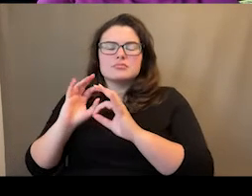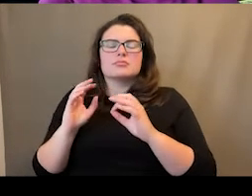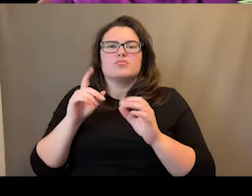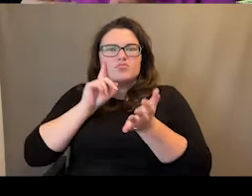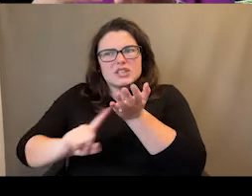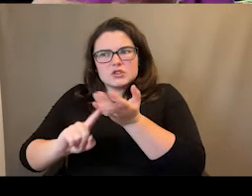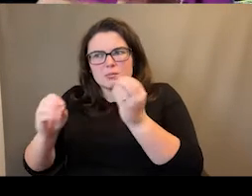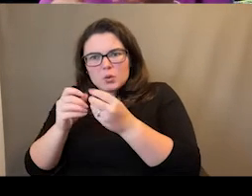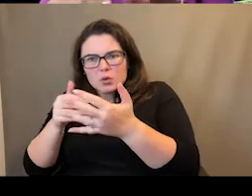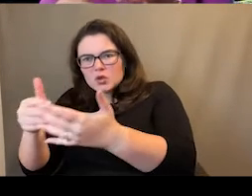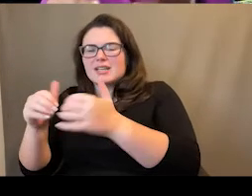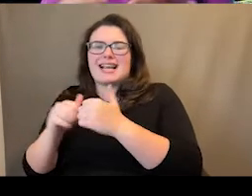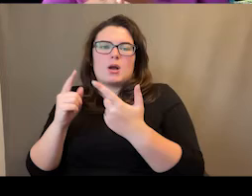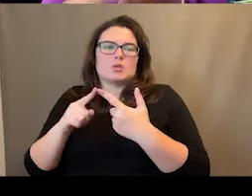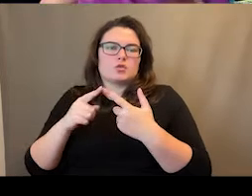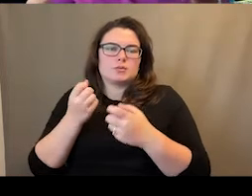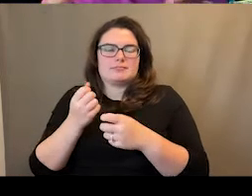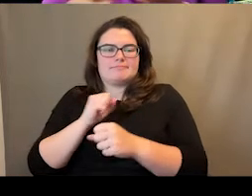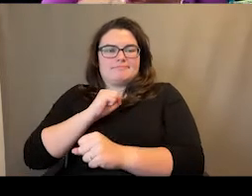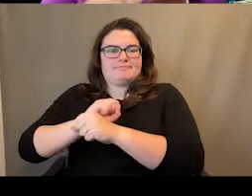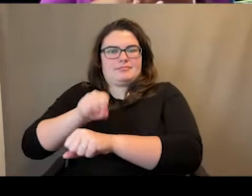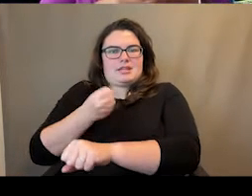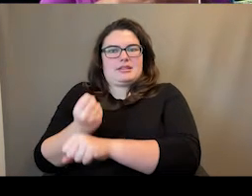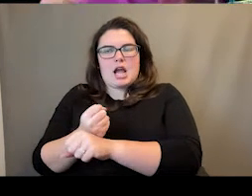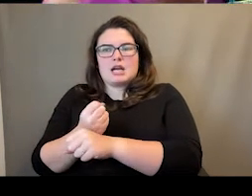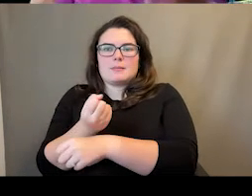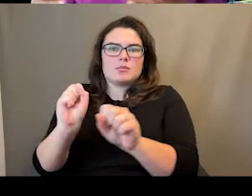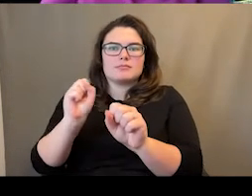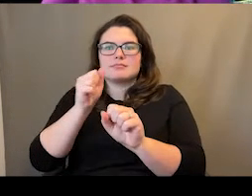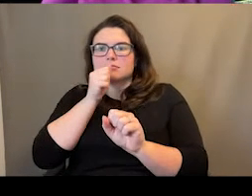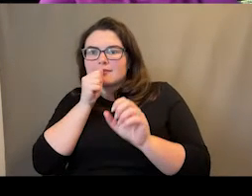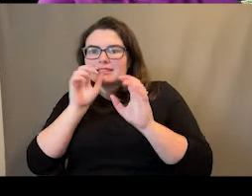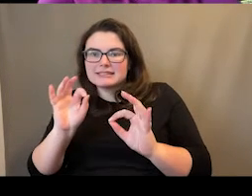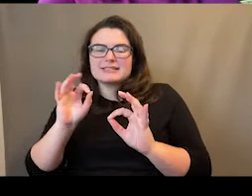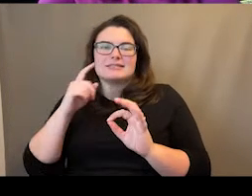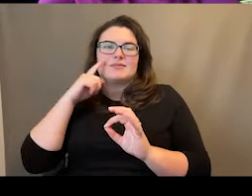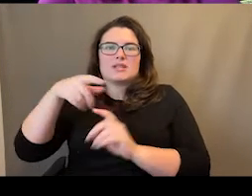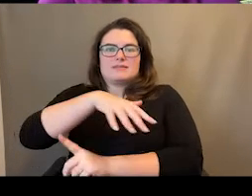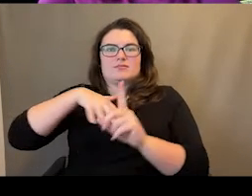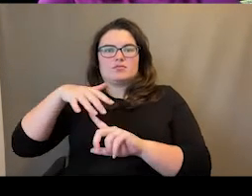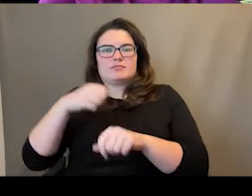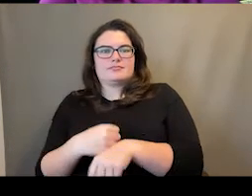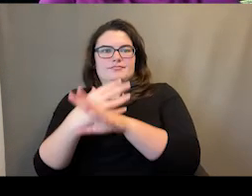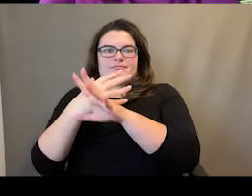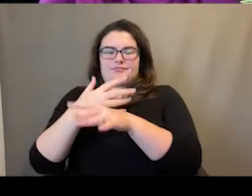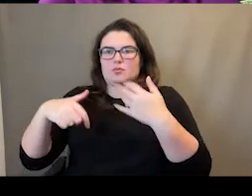this cyberspace or this virtual environment that we're all really participating in.